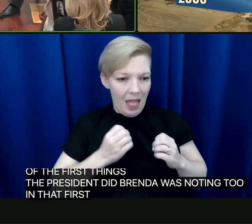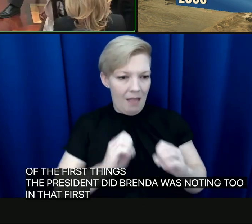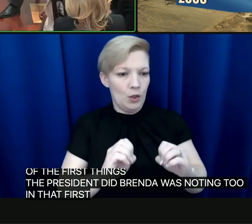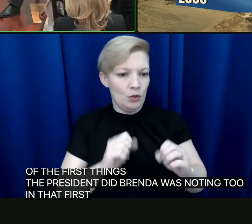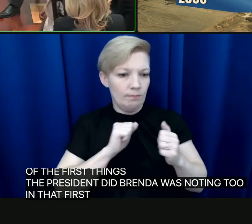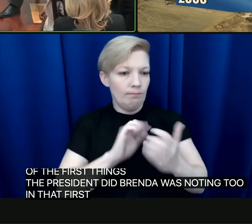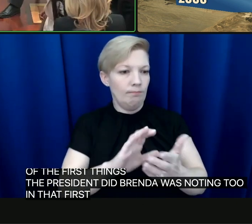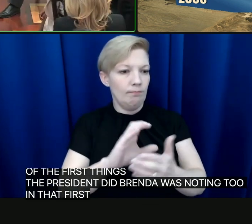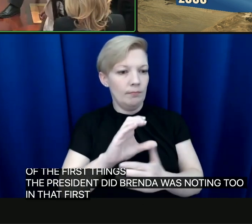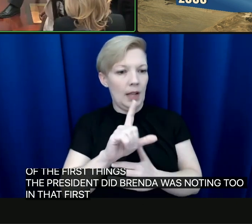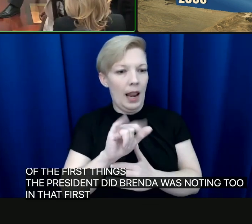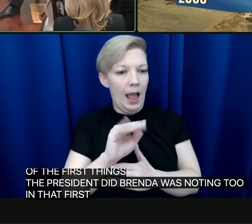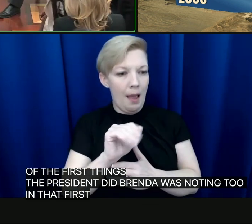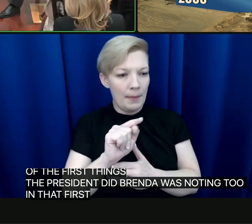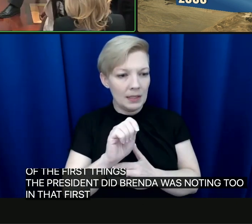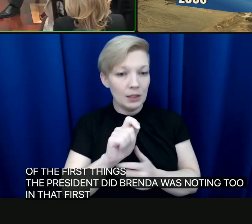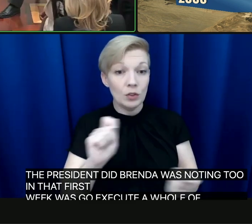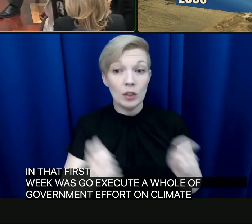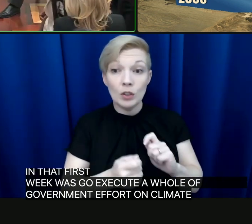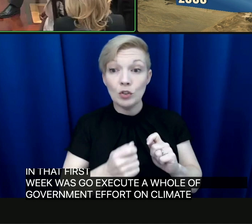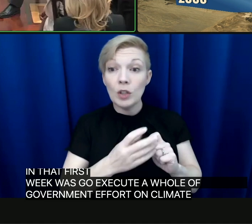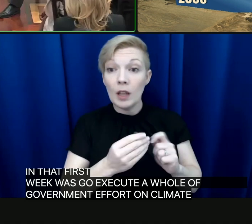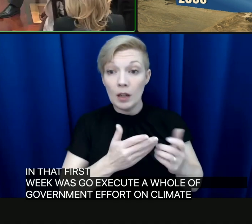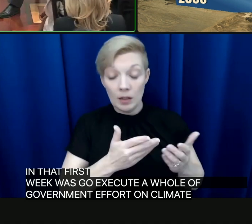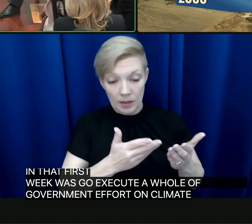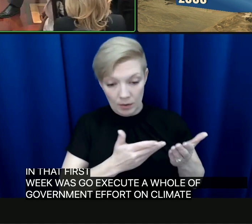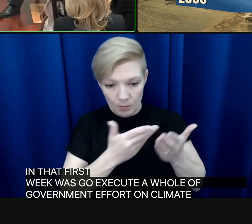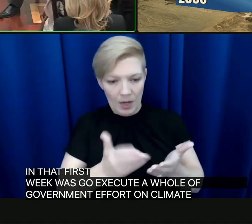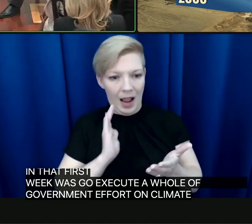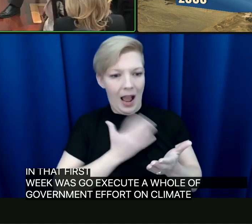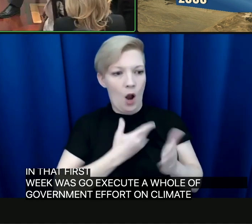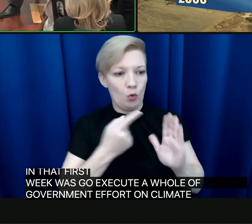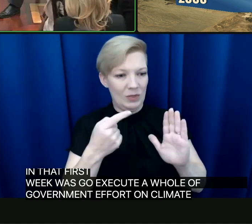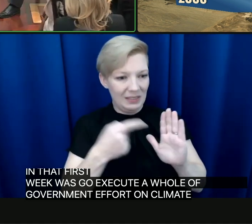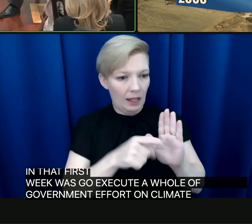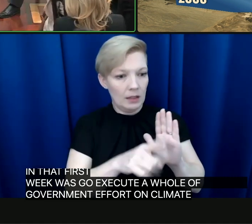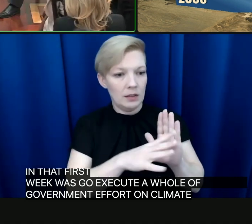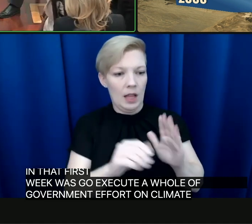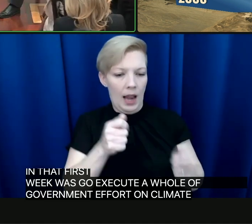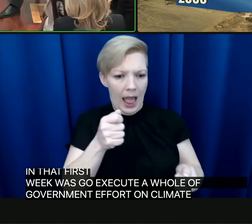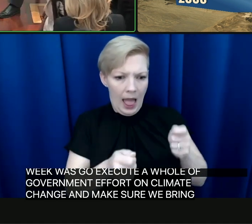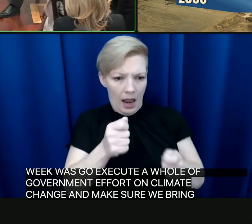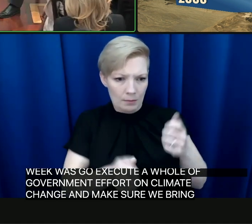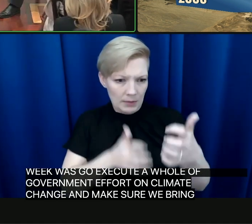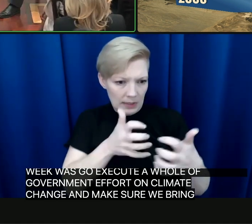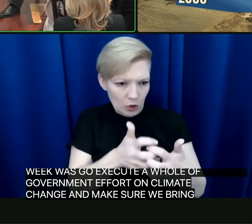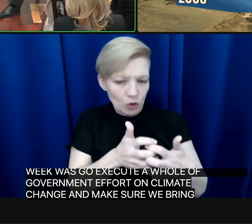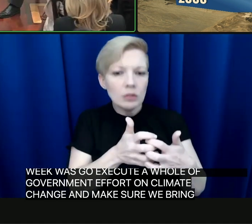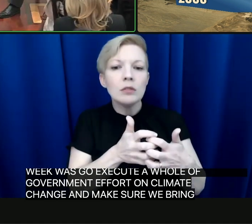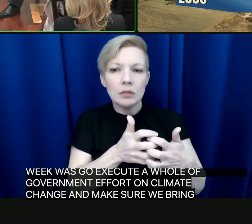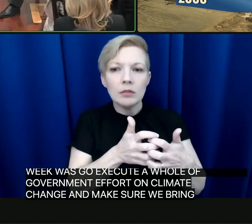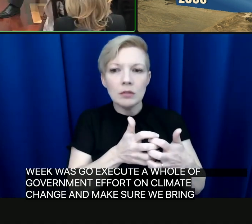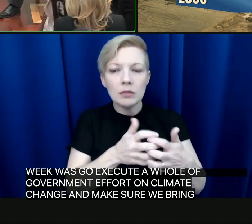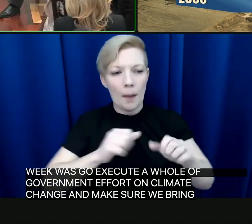and make sure we bring back our adaptation and resilience capability. And the agencies then were tasked to move out